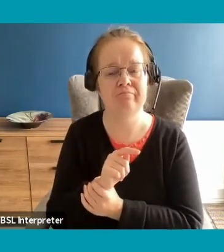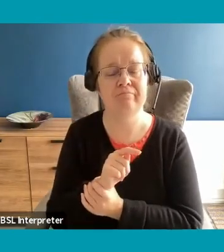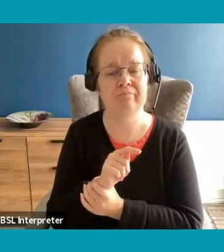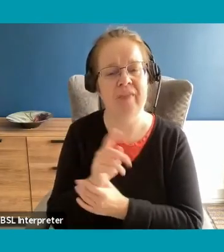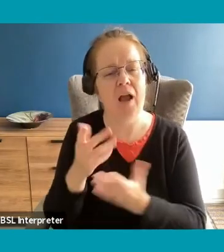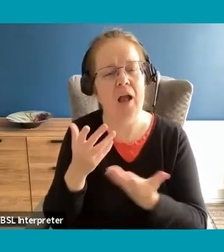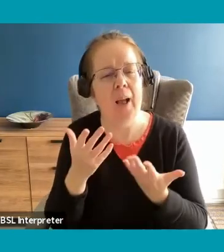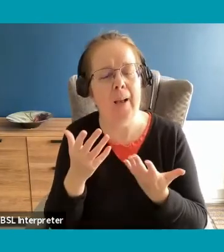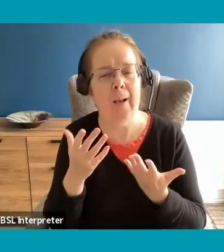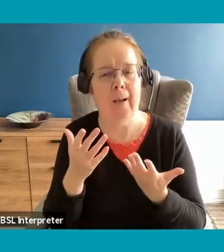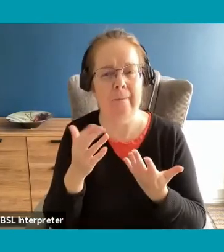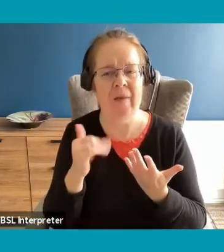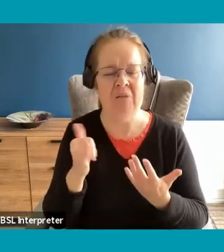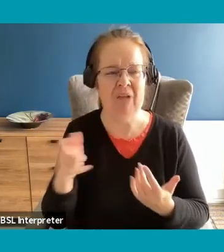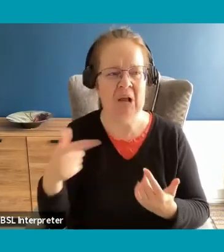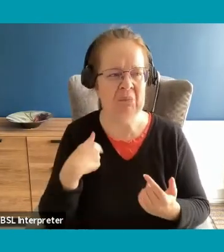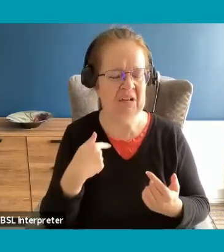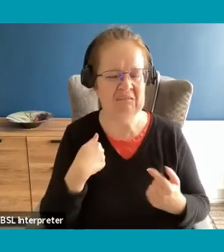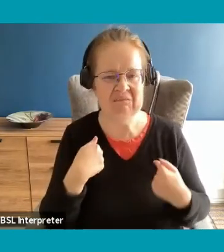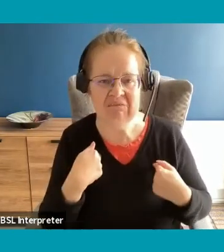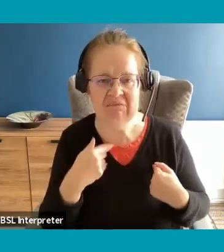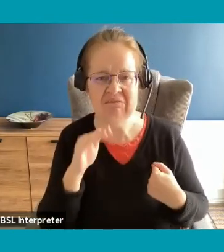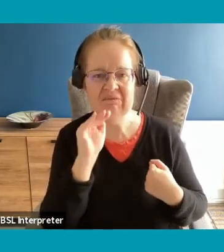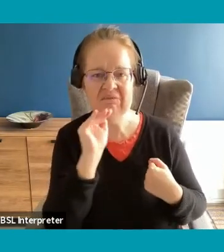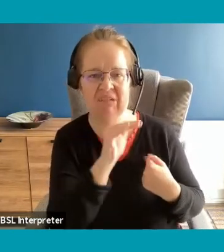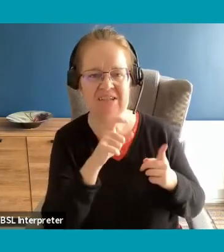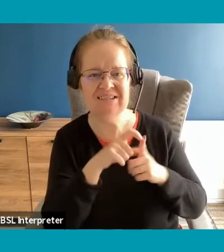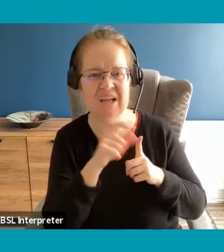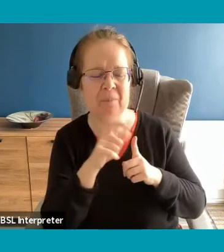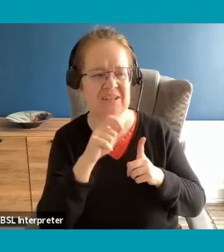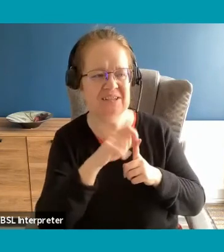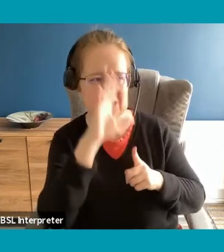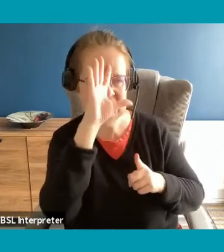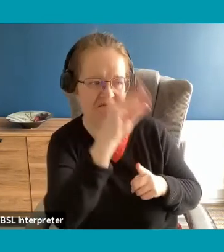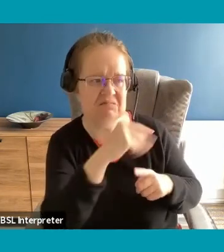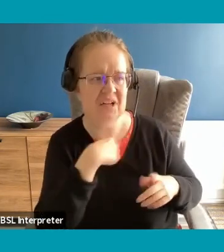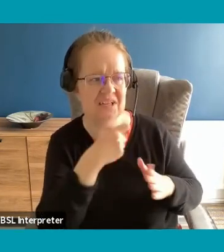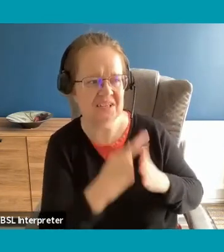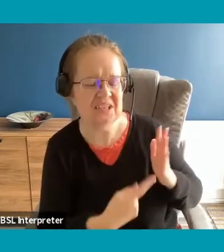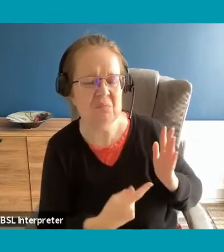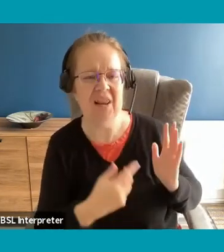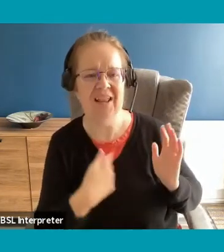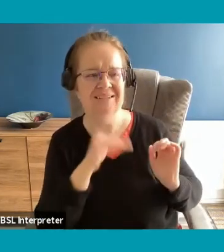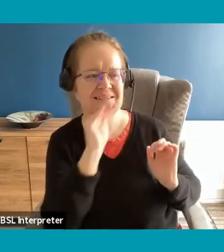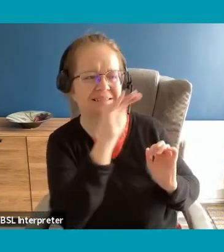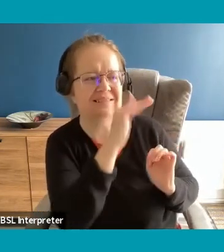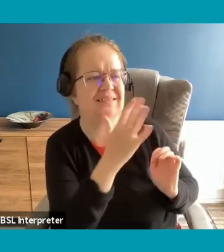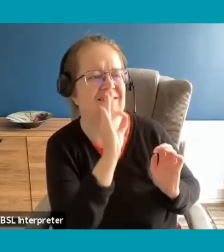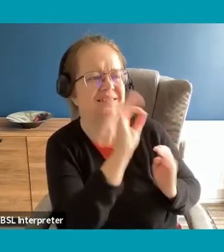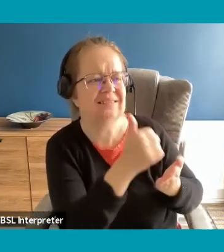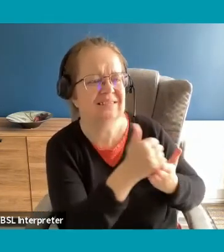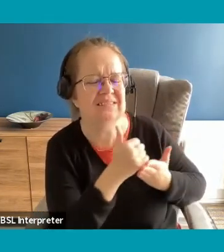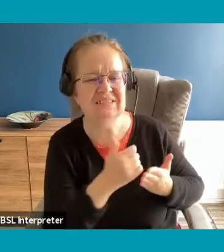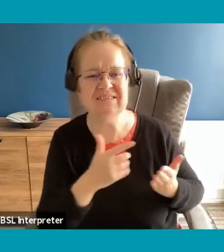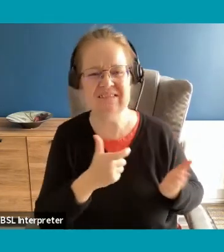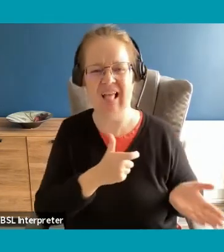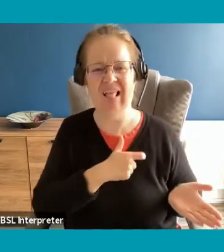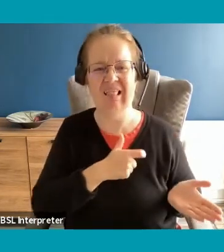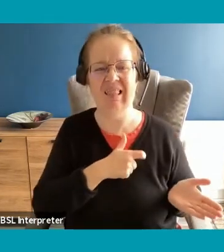nervous about sharing their disability or reaching out to ask for support. What would be the one the, you know,